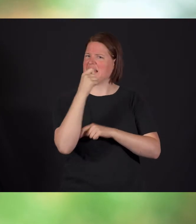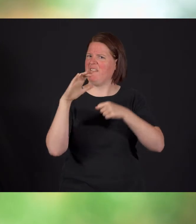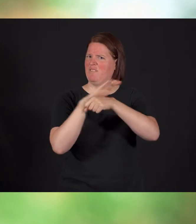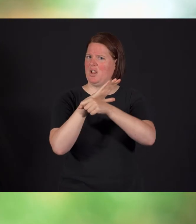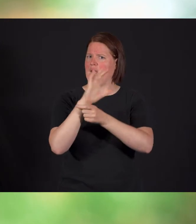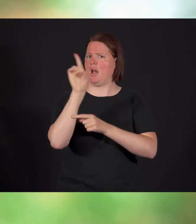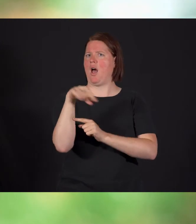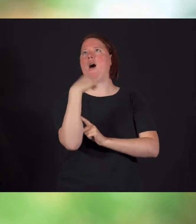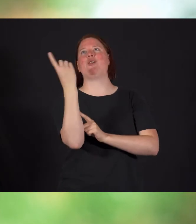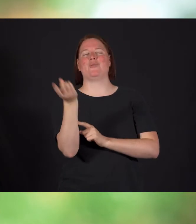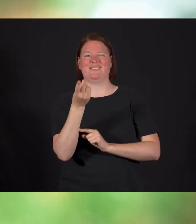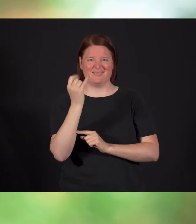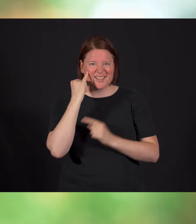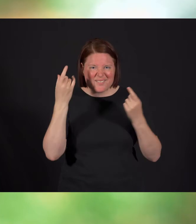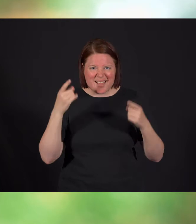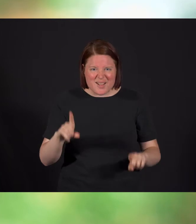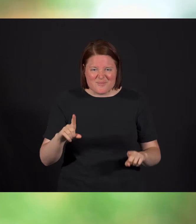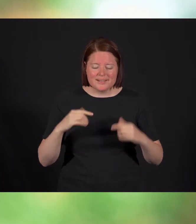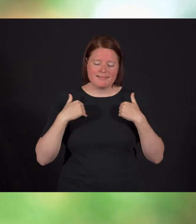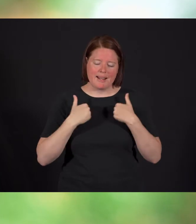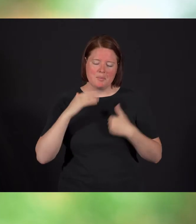Any animal that spun their head all the way around would snap their spine and die.